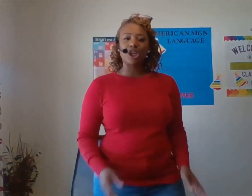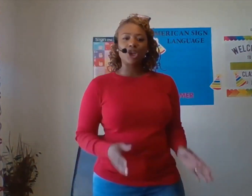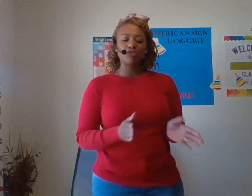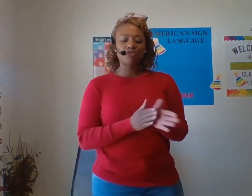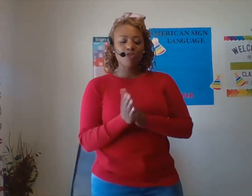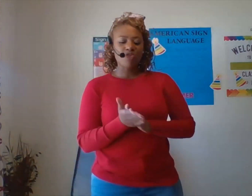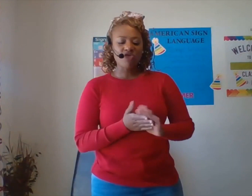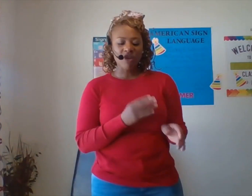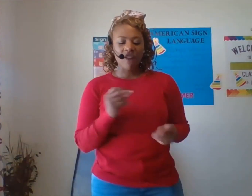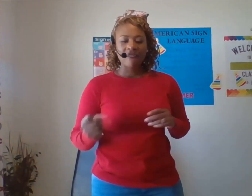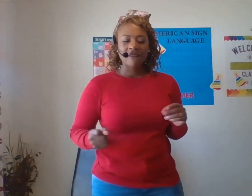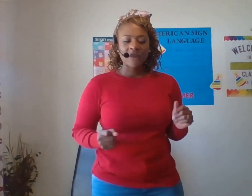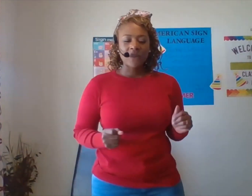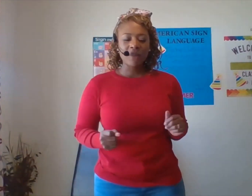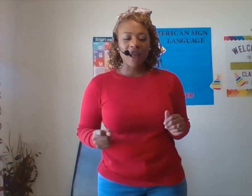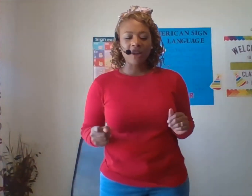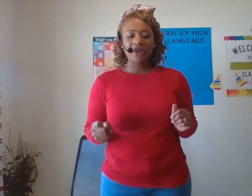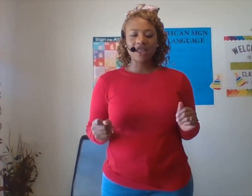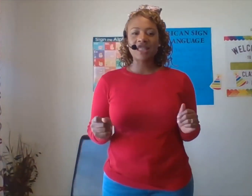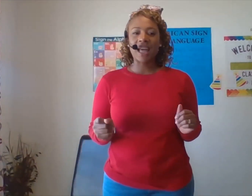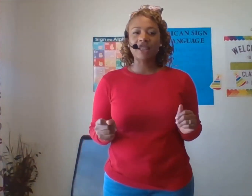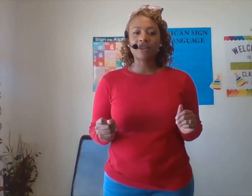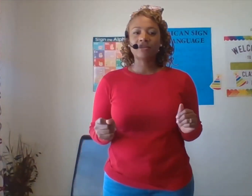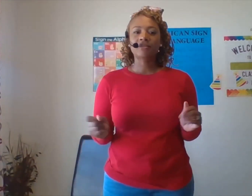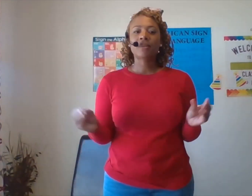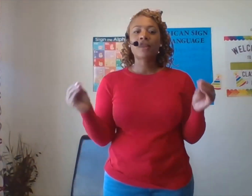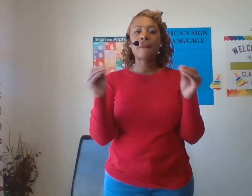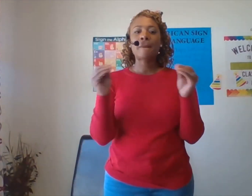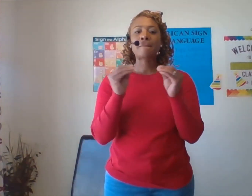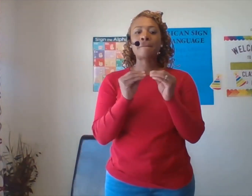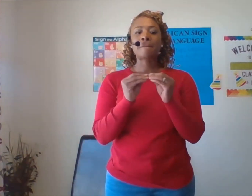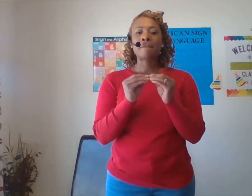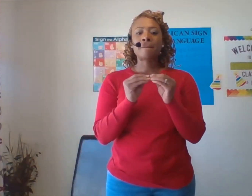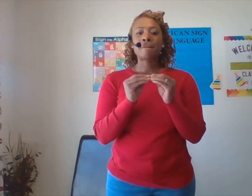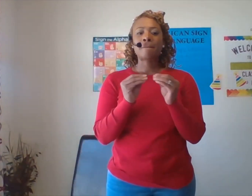here what about this sign